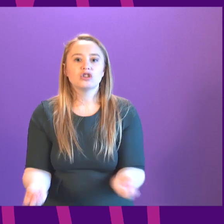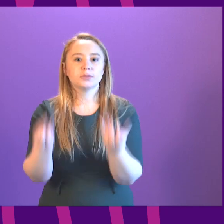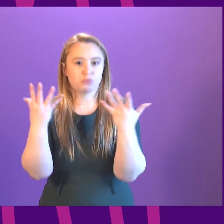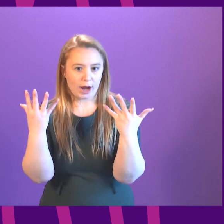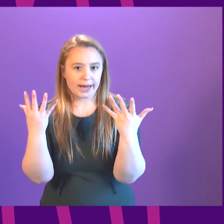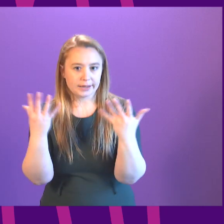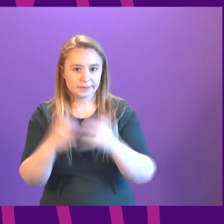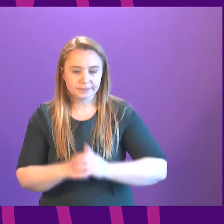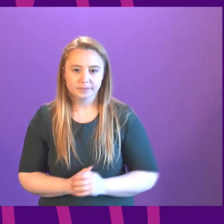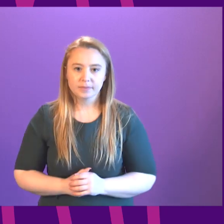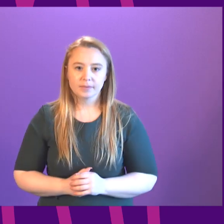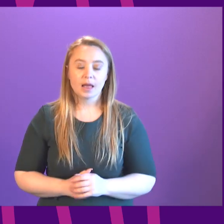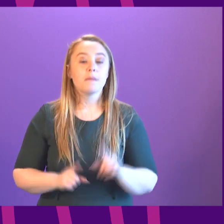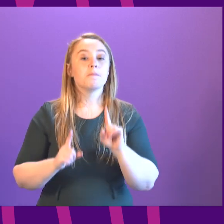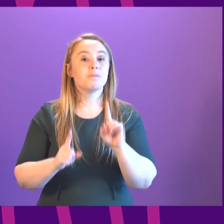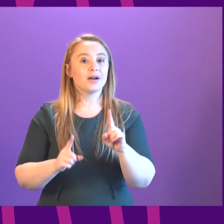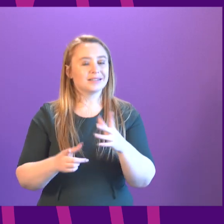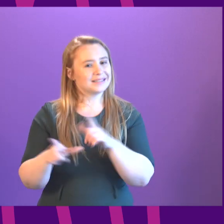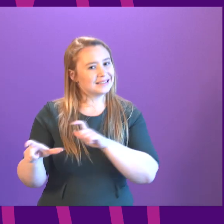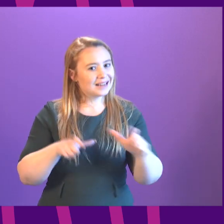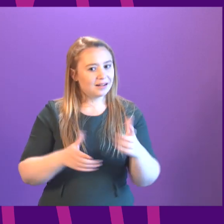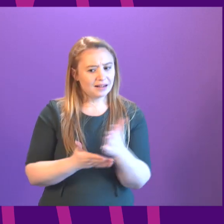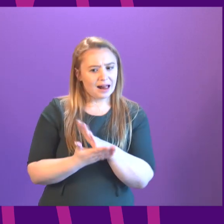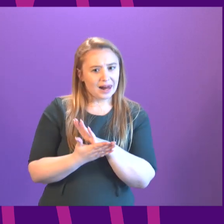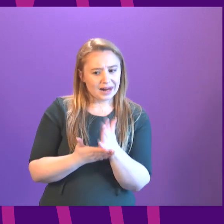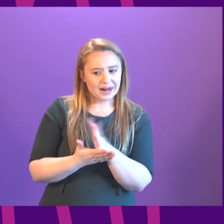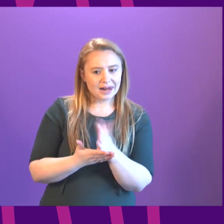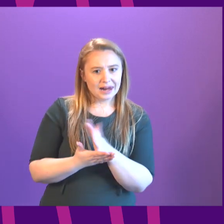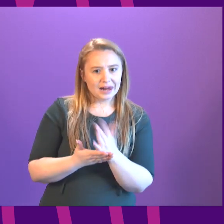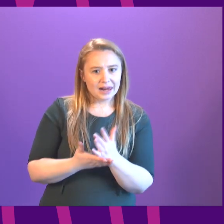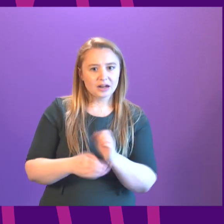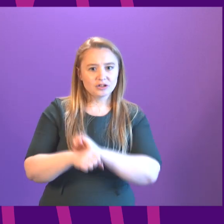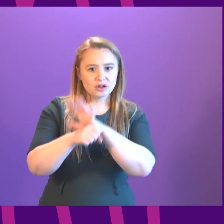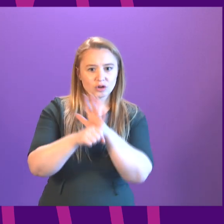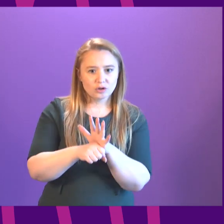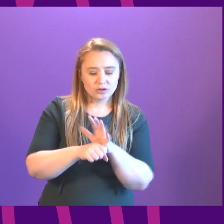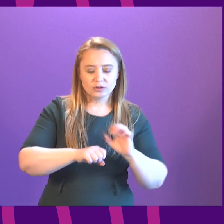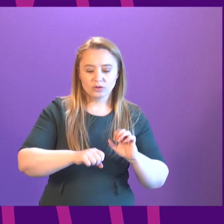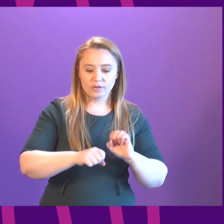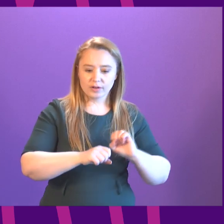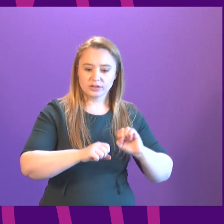that is obviously still subject to uncertainty because of the inherent uncertainties around supply.